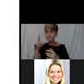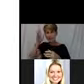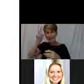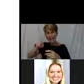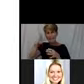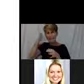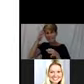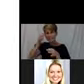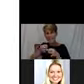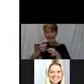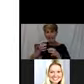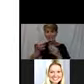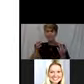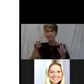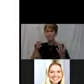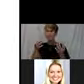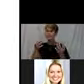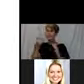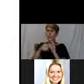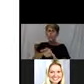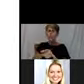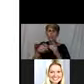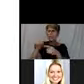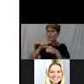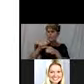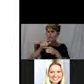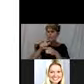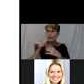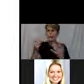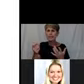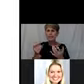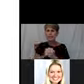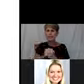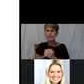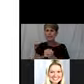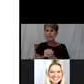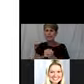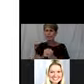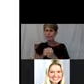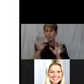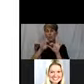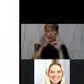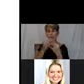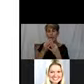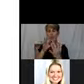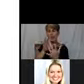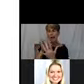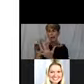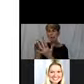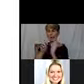When I first started street medicine, the prevailing outreach model was this engage, refer, treat model.